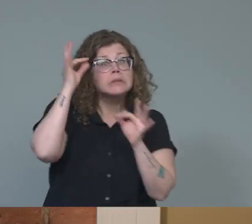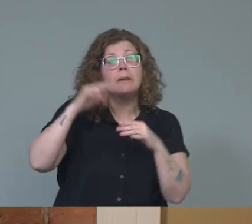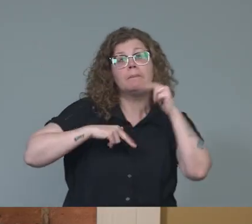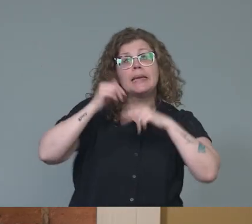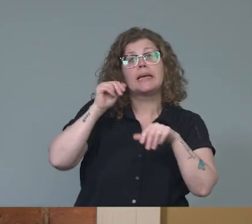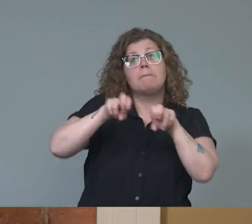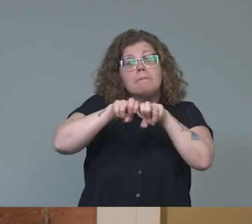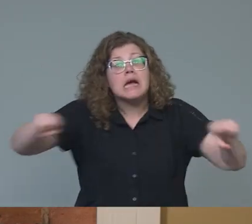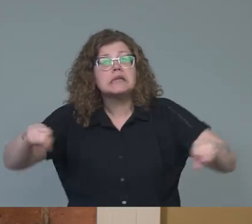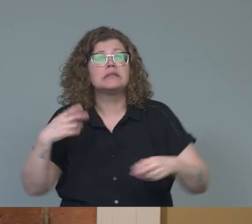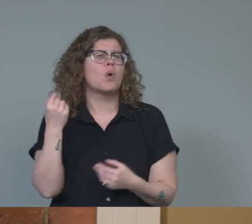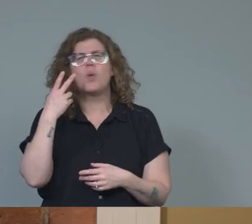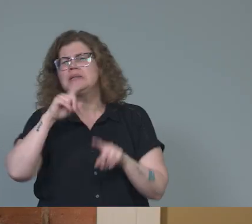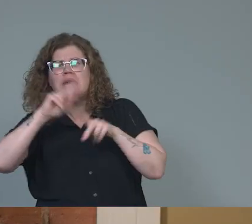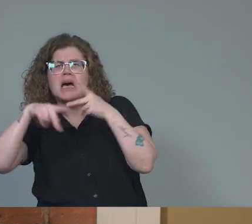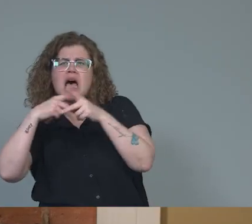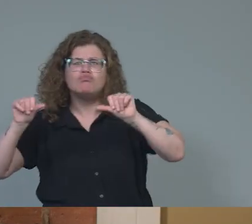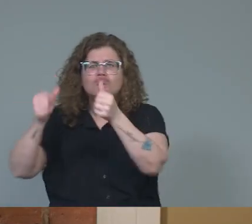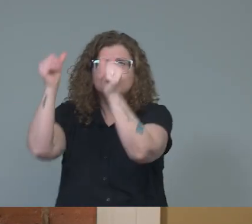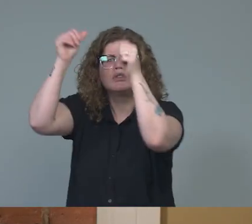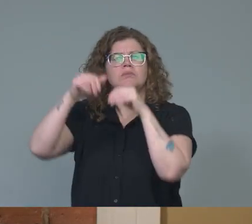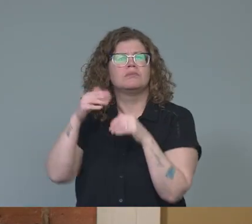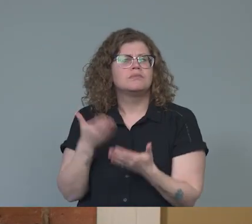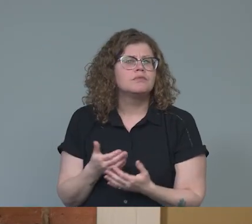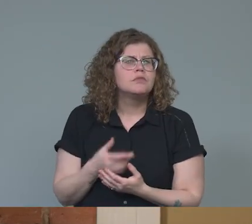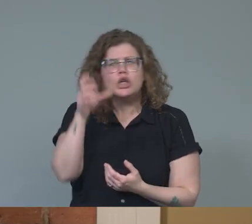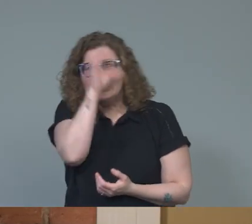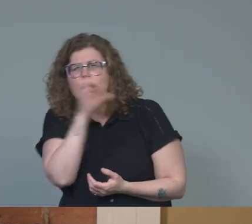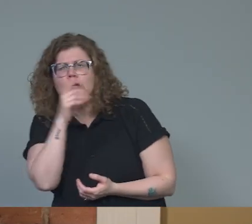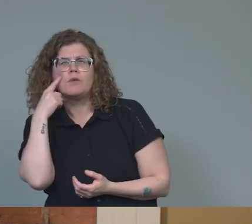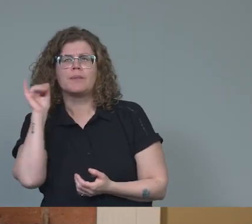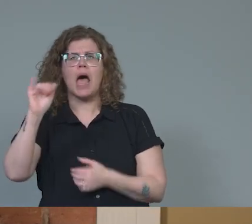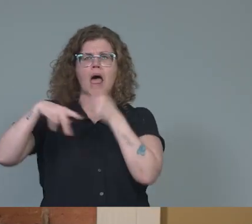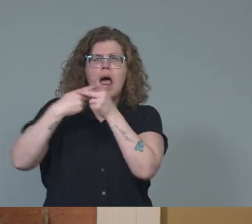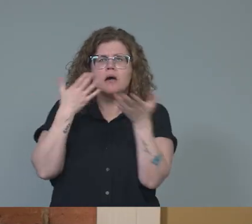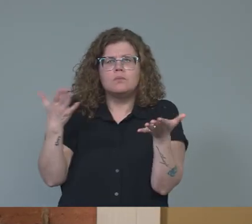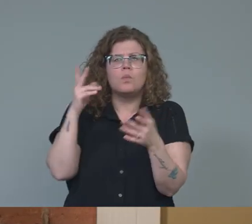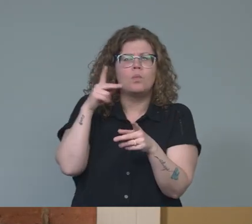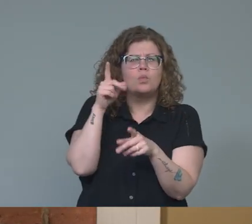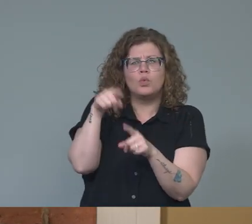even friends and family who might have some engineering support and background who can help you draw the drawings, do the spec sheets, everything